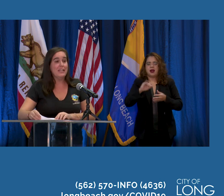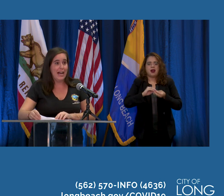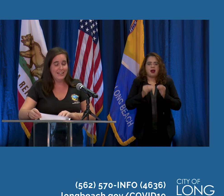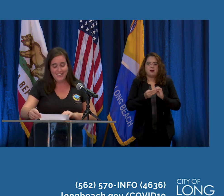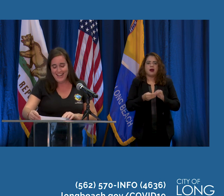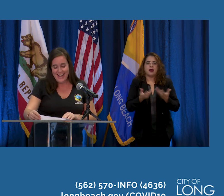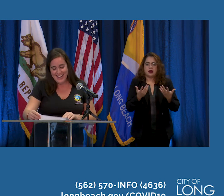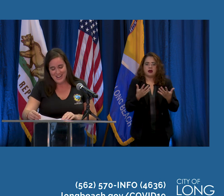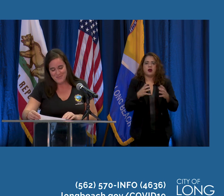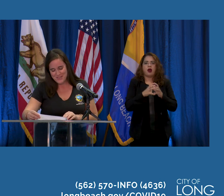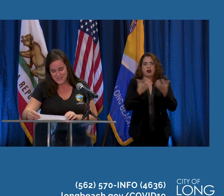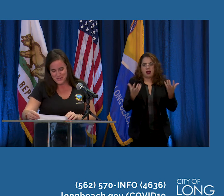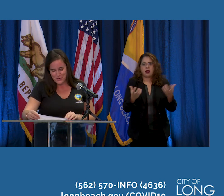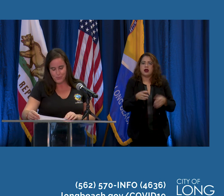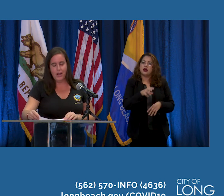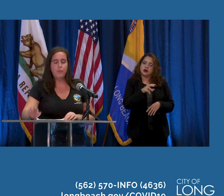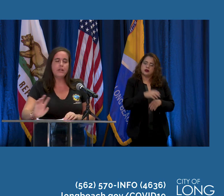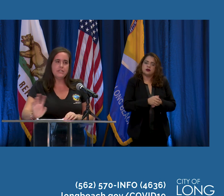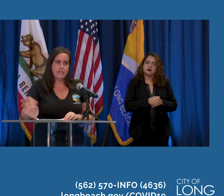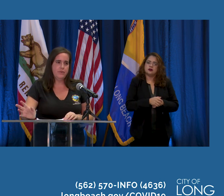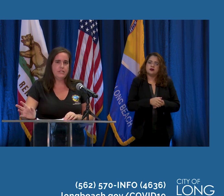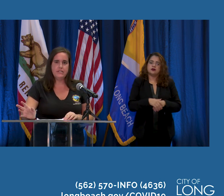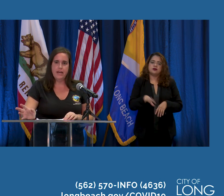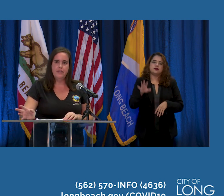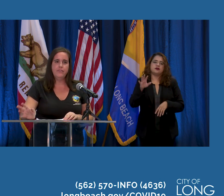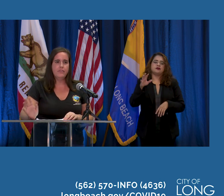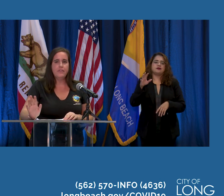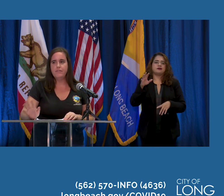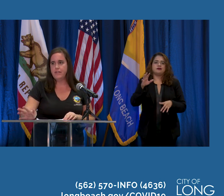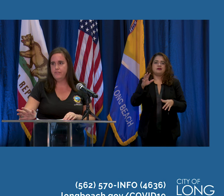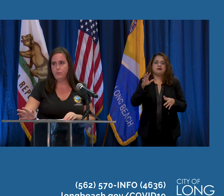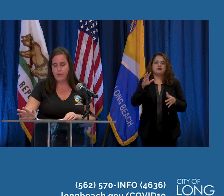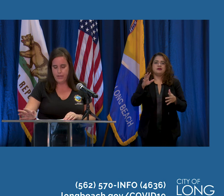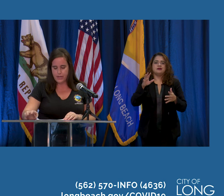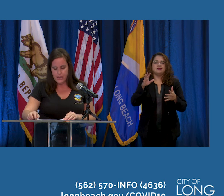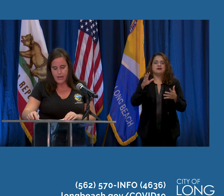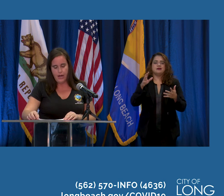It's a lot. So we're continuing to test seven days a week.